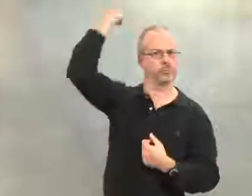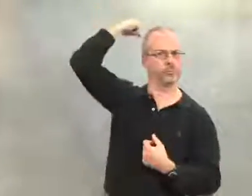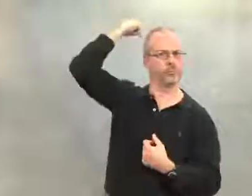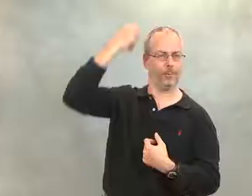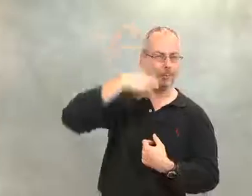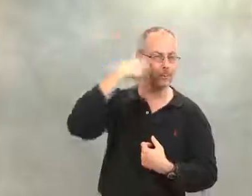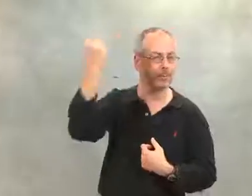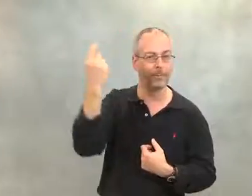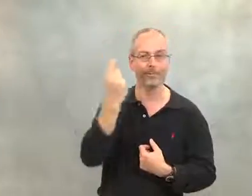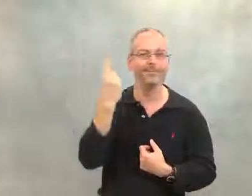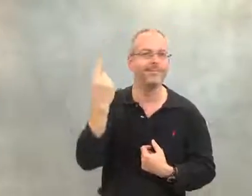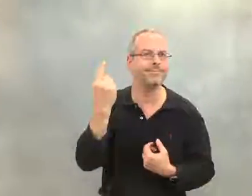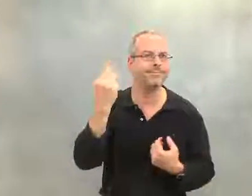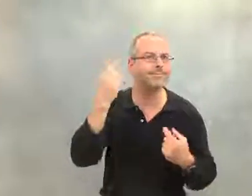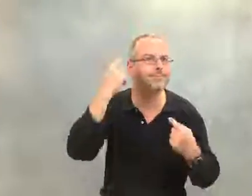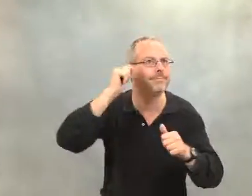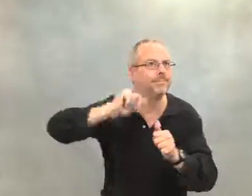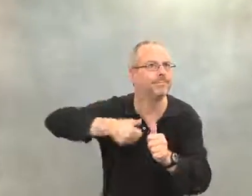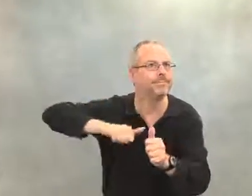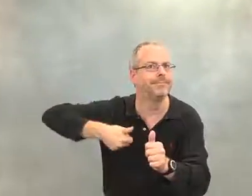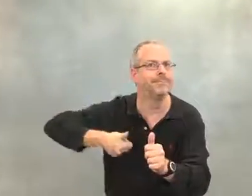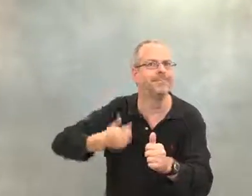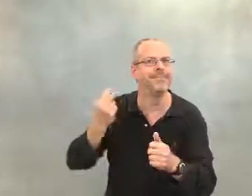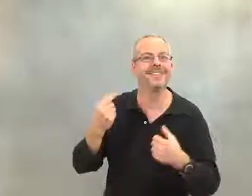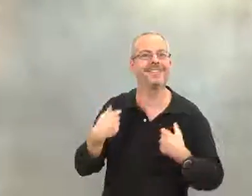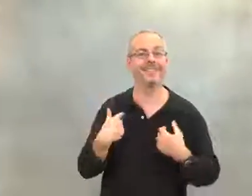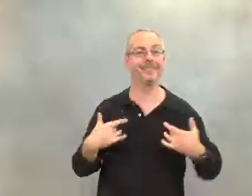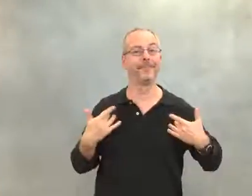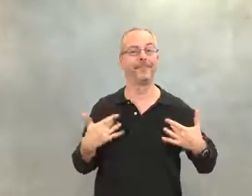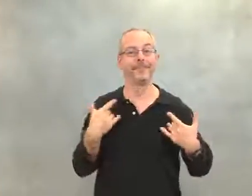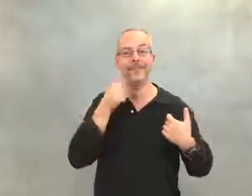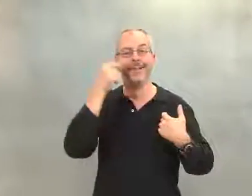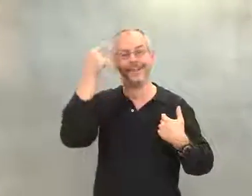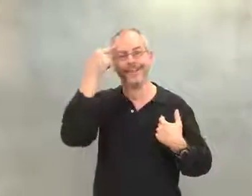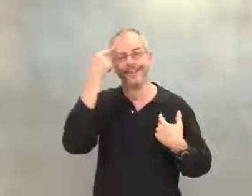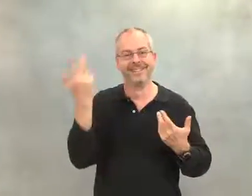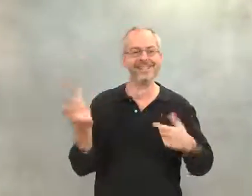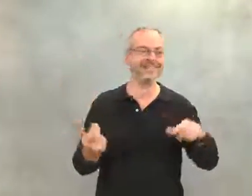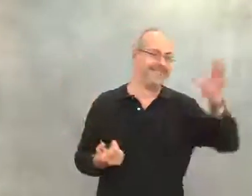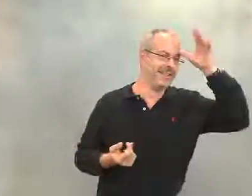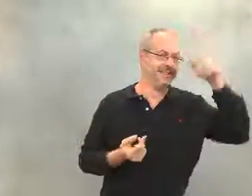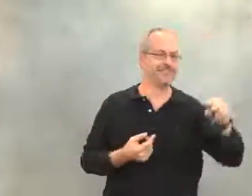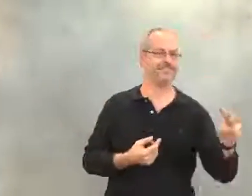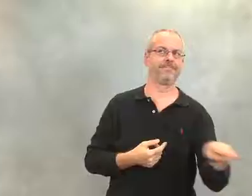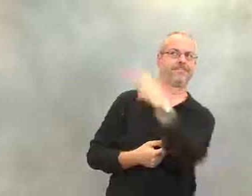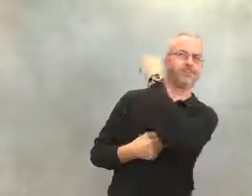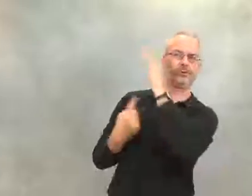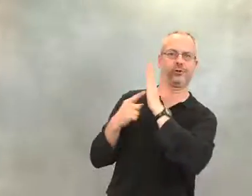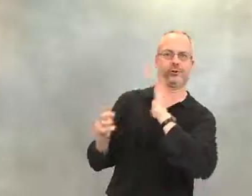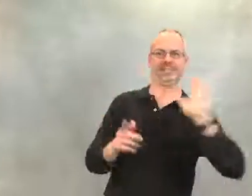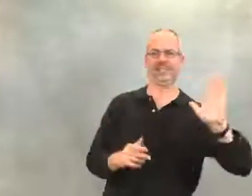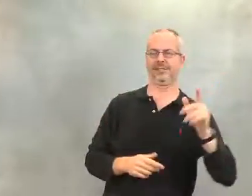Older people always do that, thinking ahead.